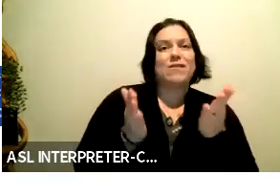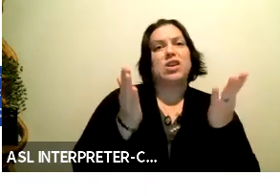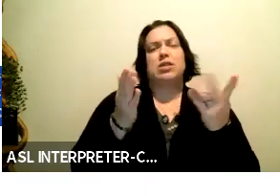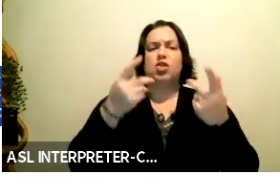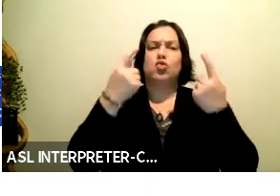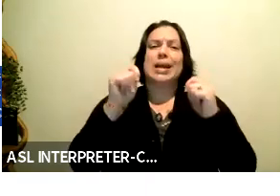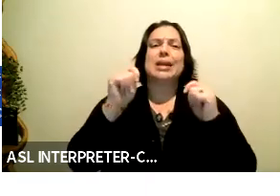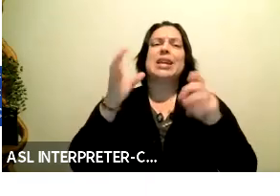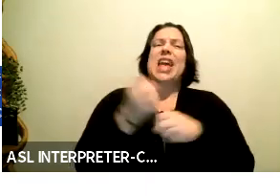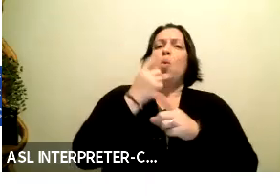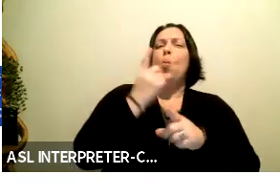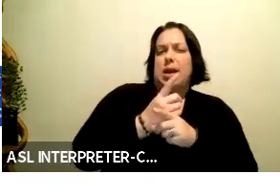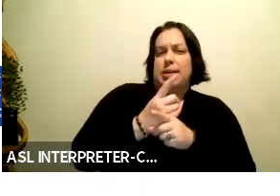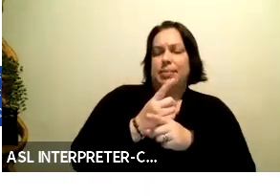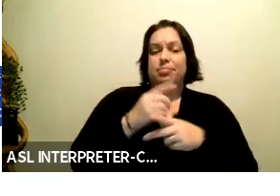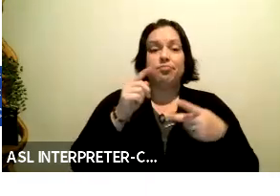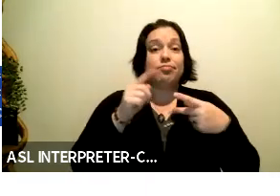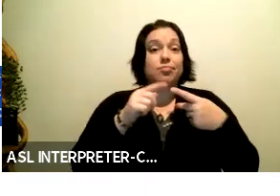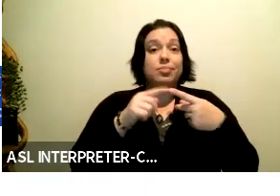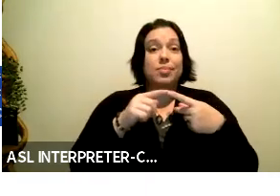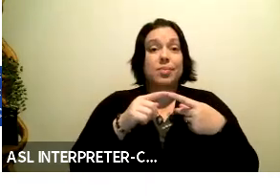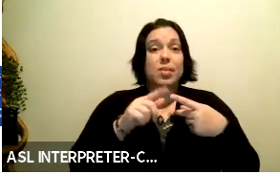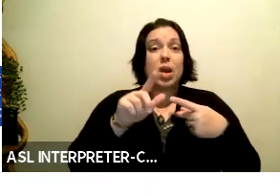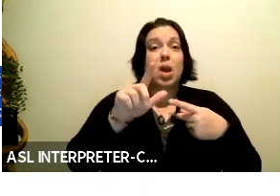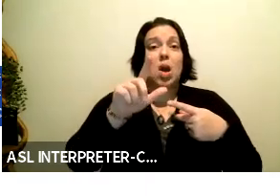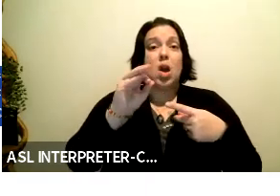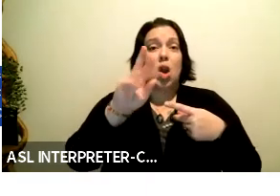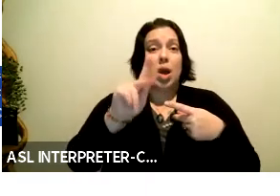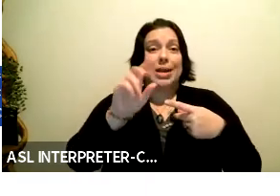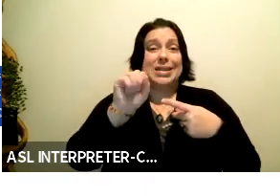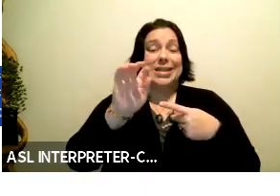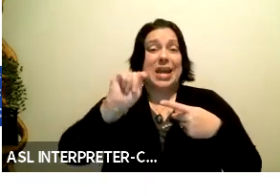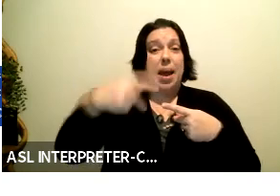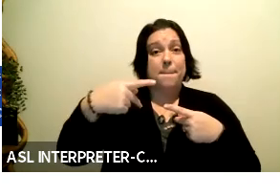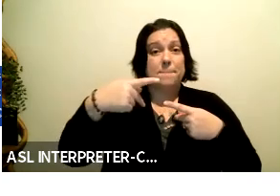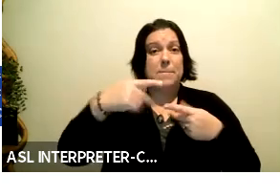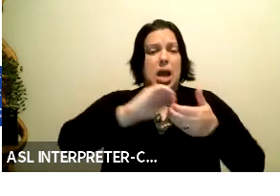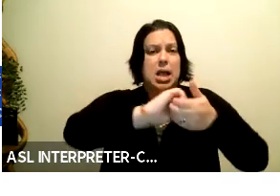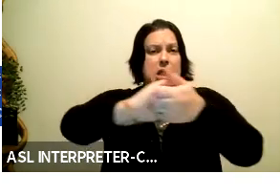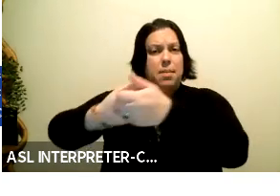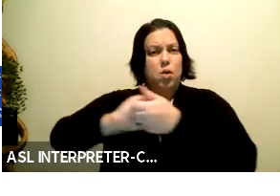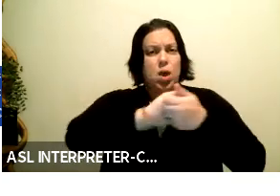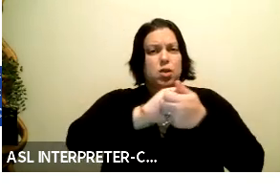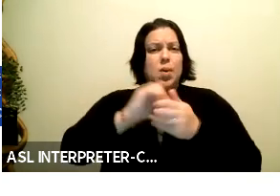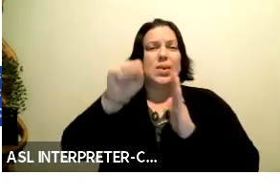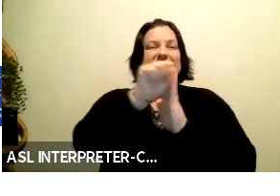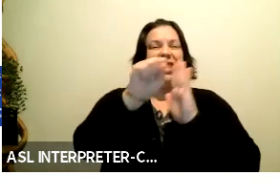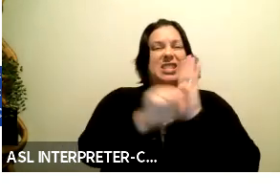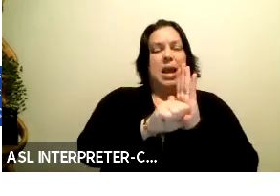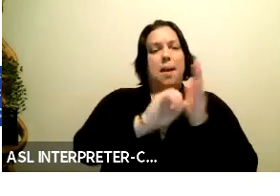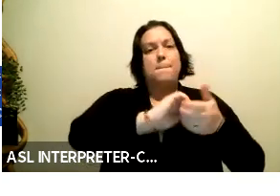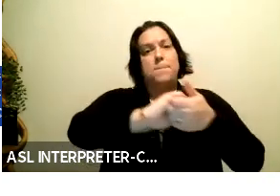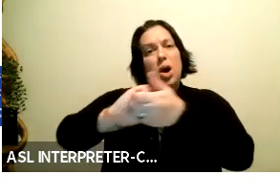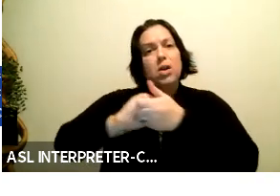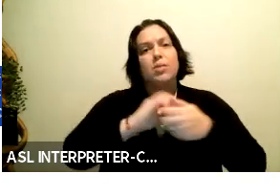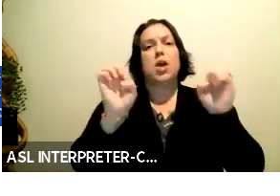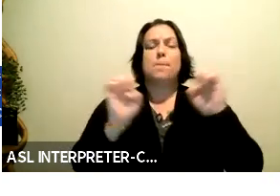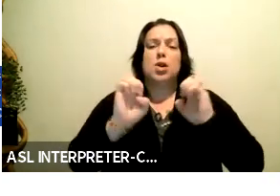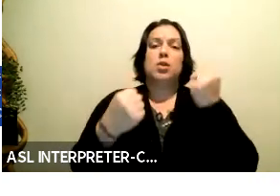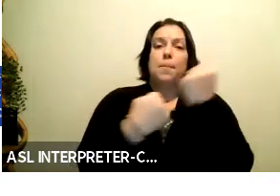such as lockstep collaboration of state government partners who lead emergency support functions 5,